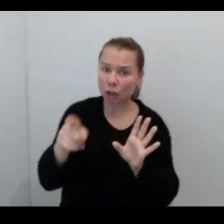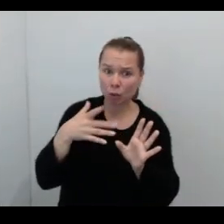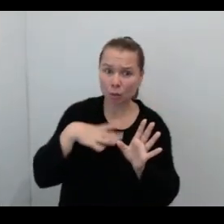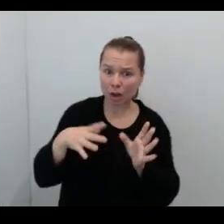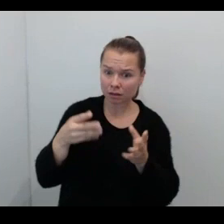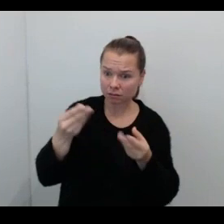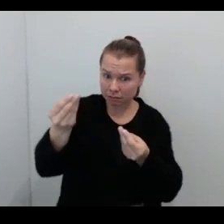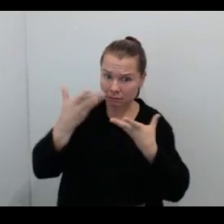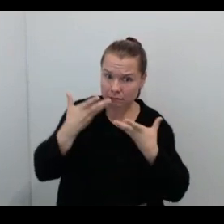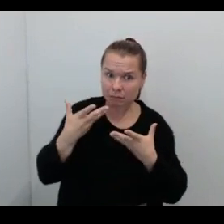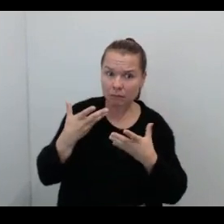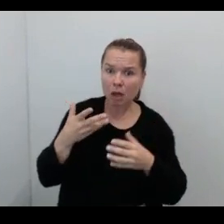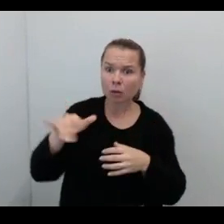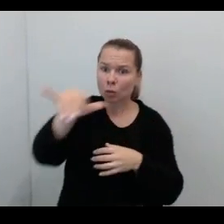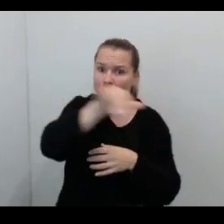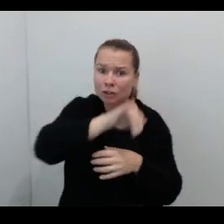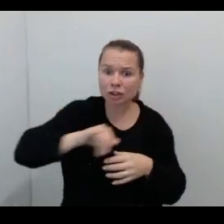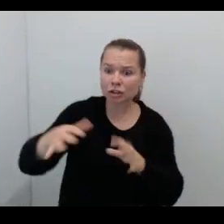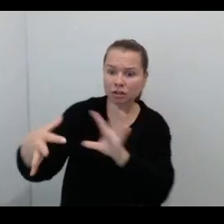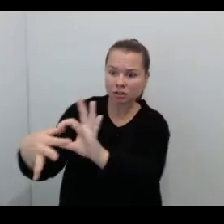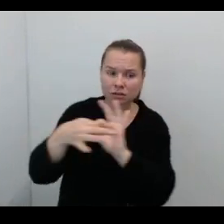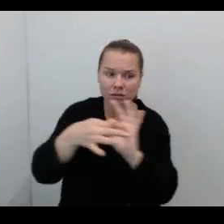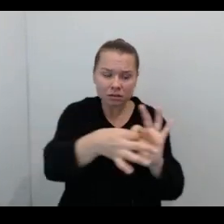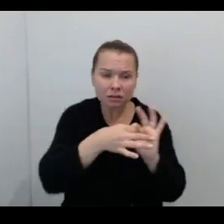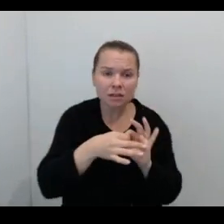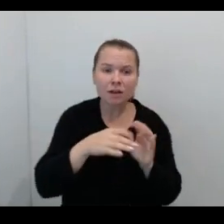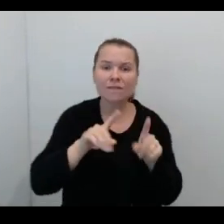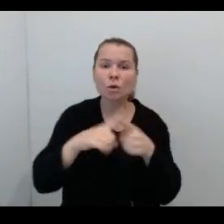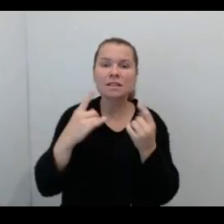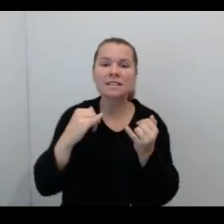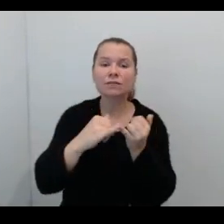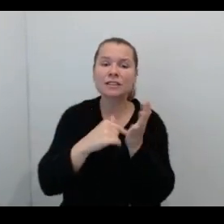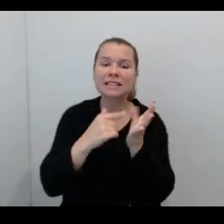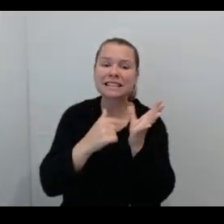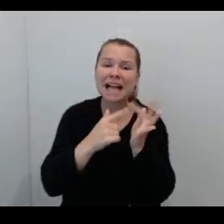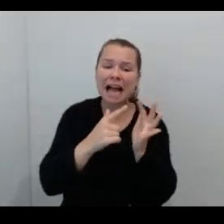for people who are from other states of Australia or whether it's specific to QLD